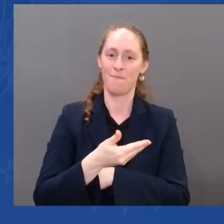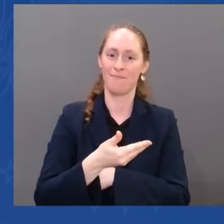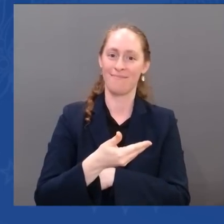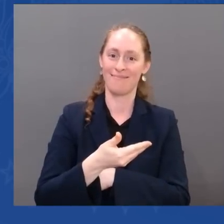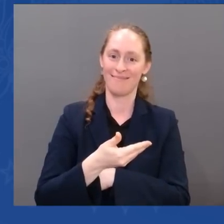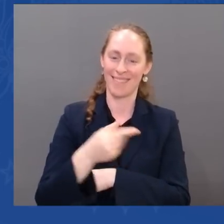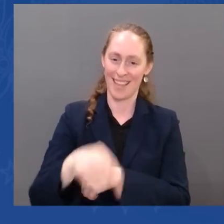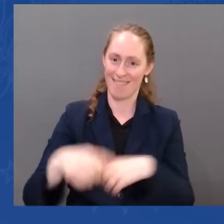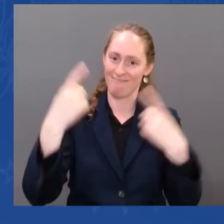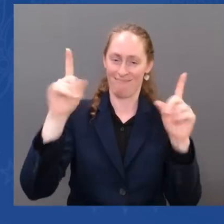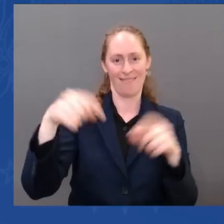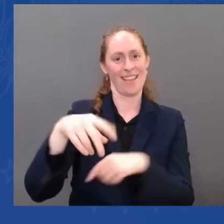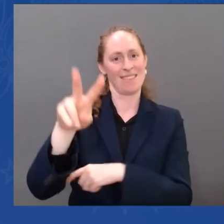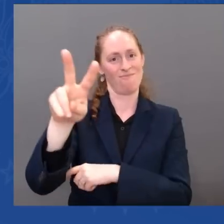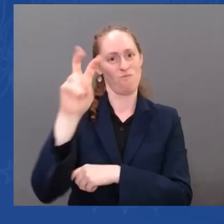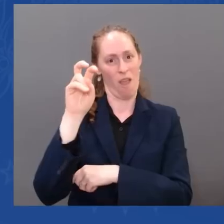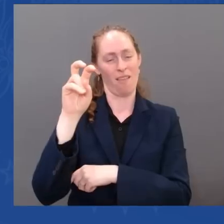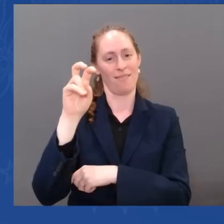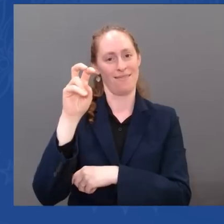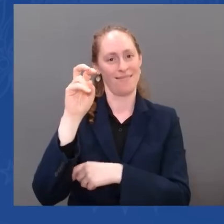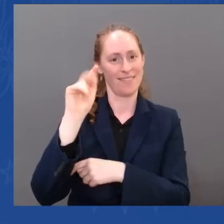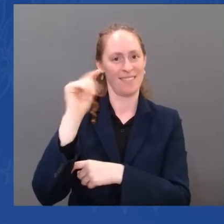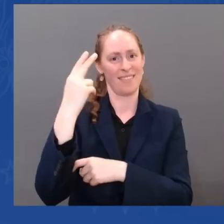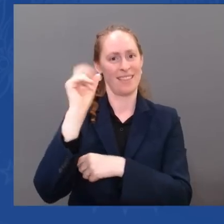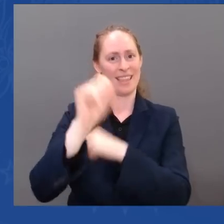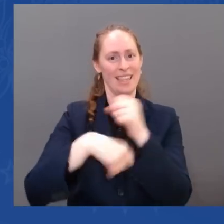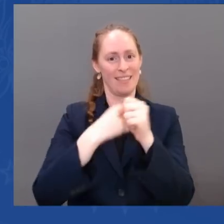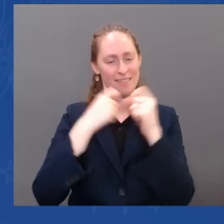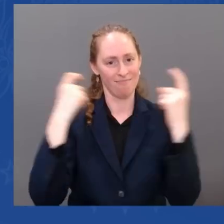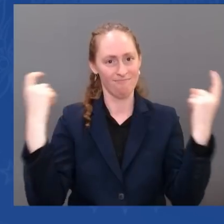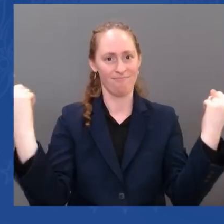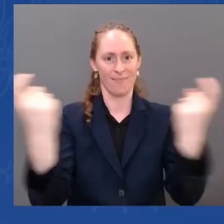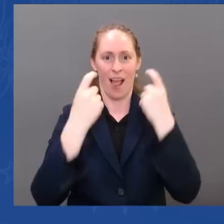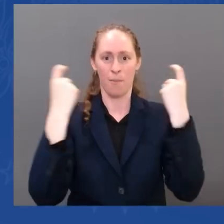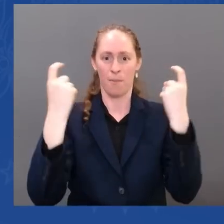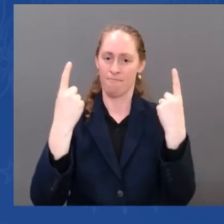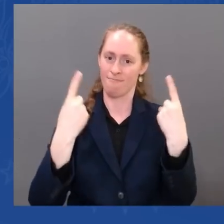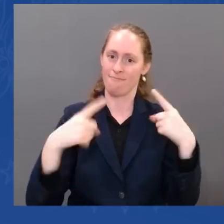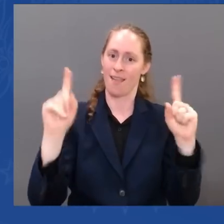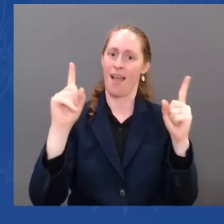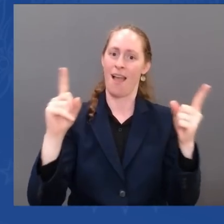first in-person Greek Heritage event of our administration.